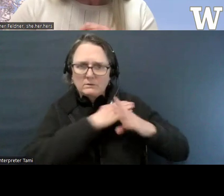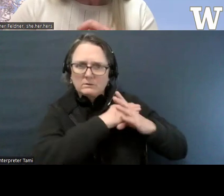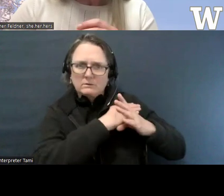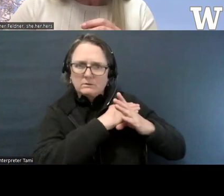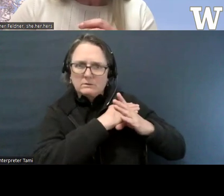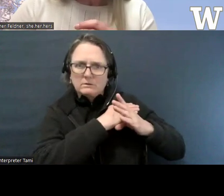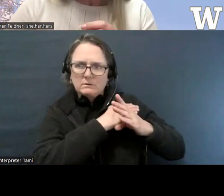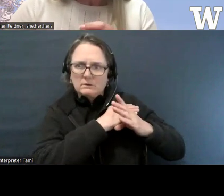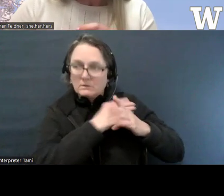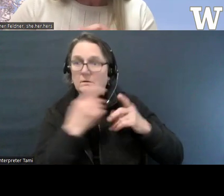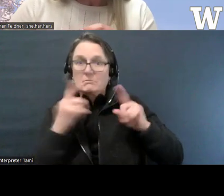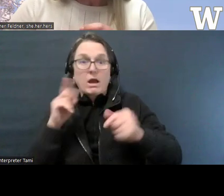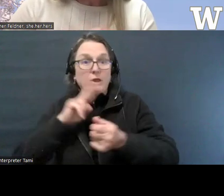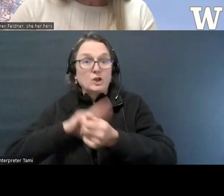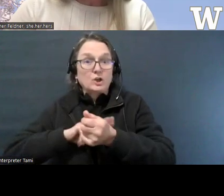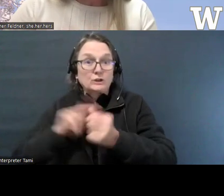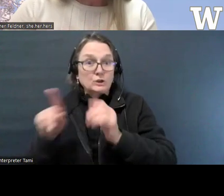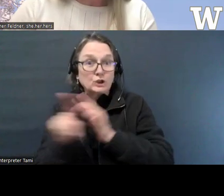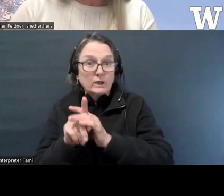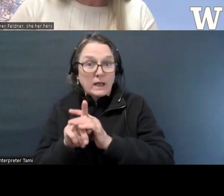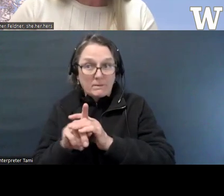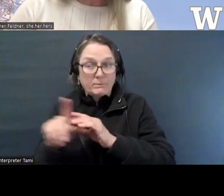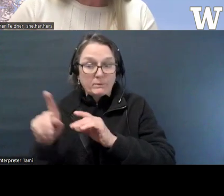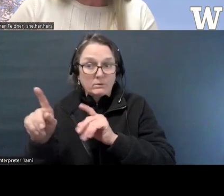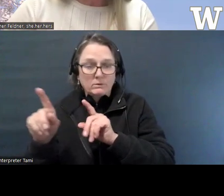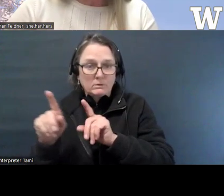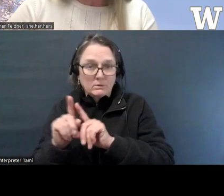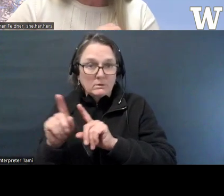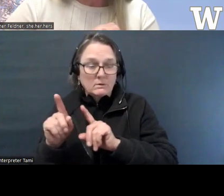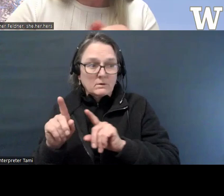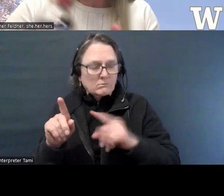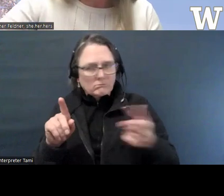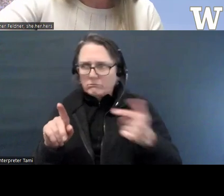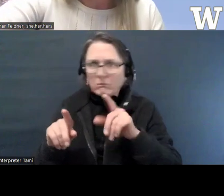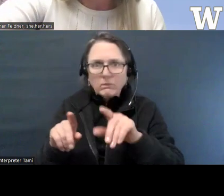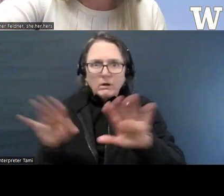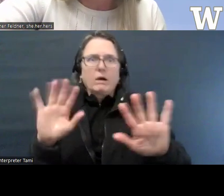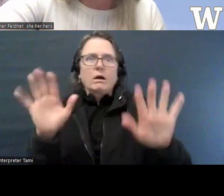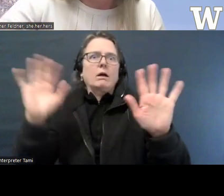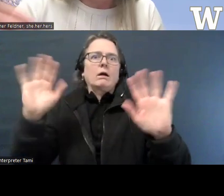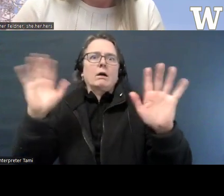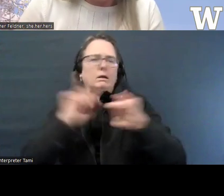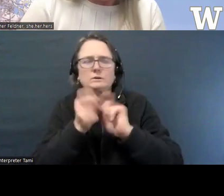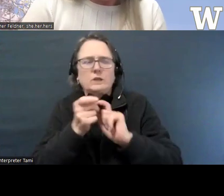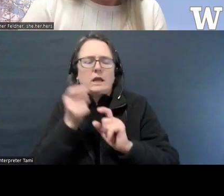as we are talking about this disability allyship, it's also important to look at our support persons